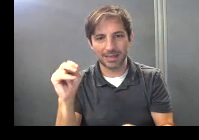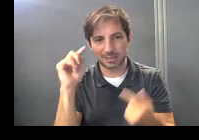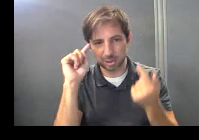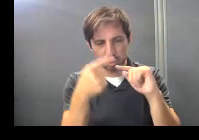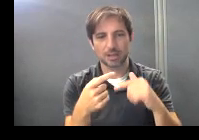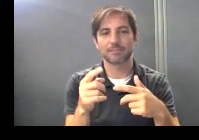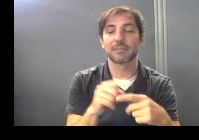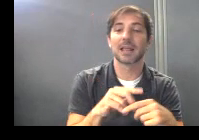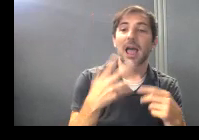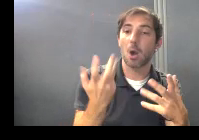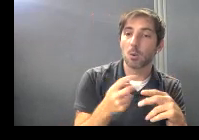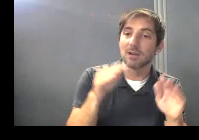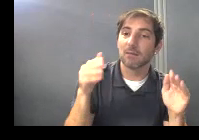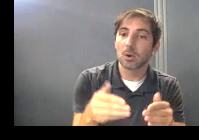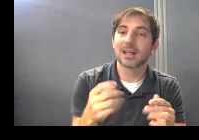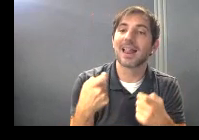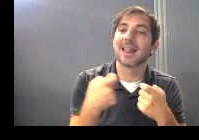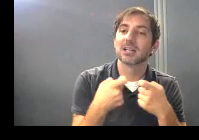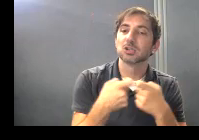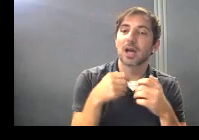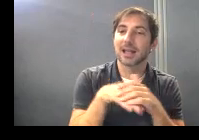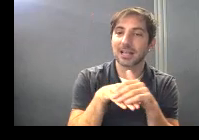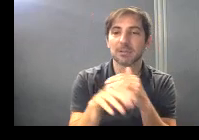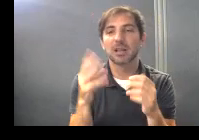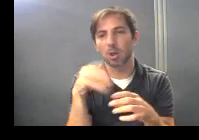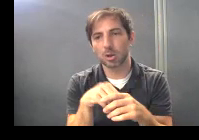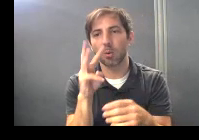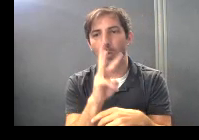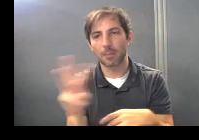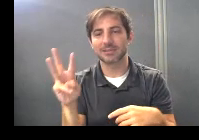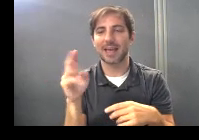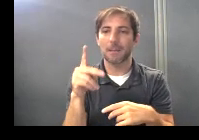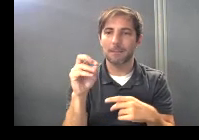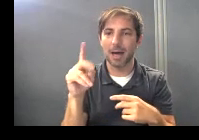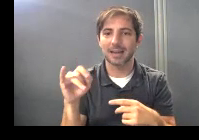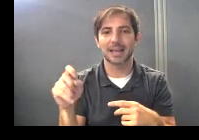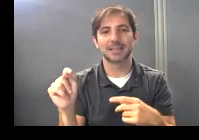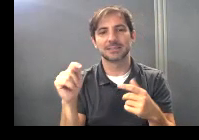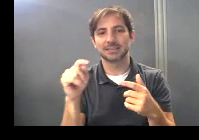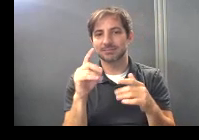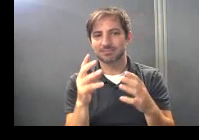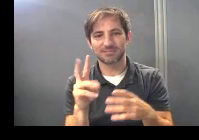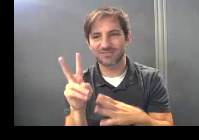INCLUDING WEBSITES, VIDEOS, DOCUMENTS, PODCASTS, VIRTUAL PLATFORMS, ETC.